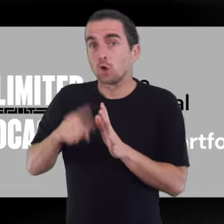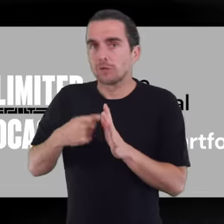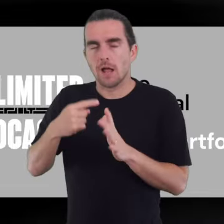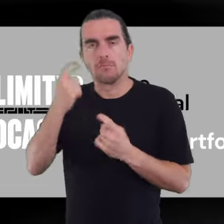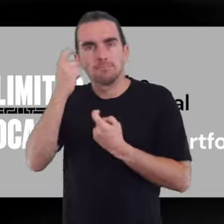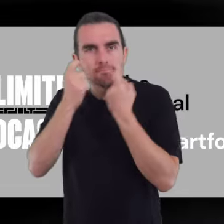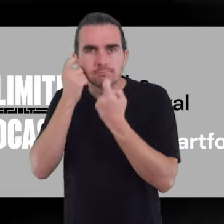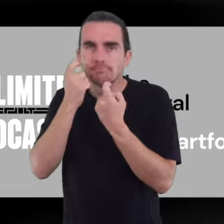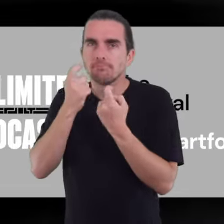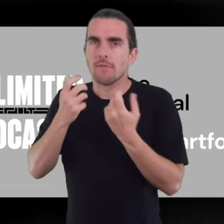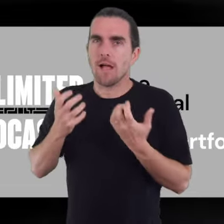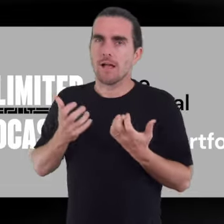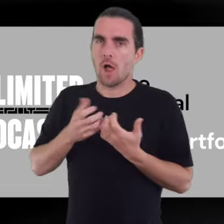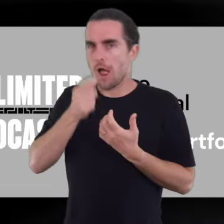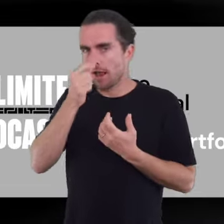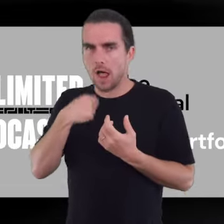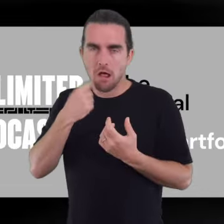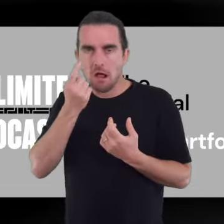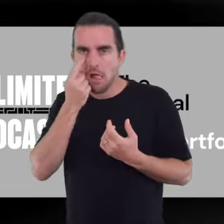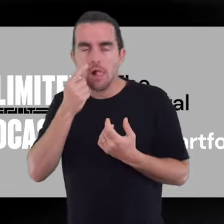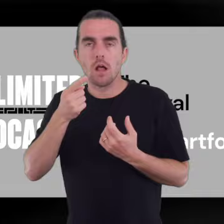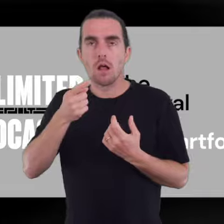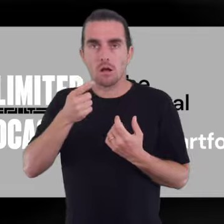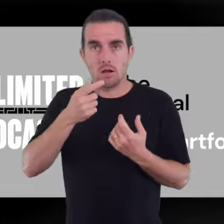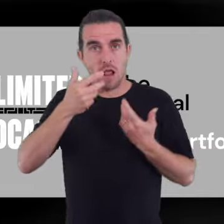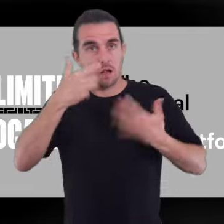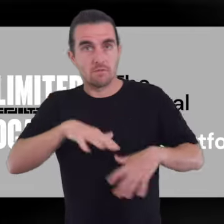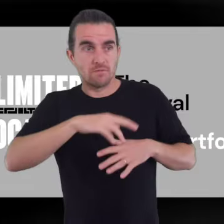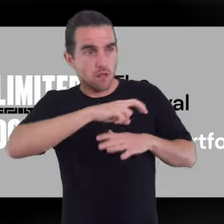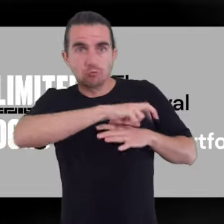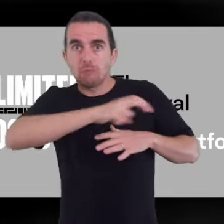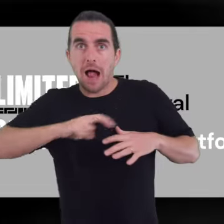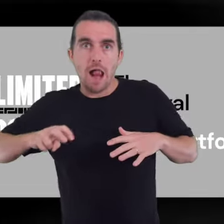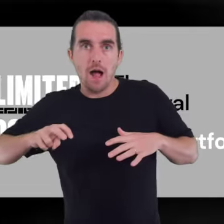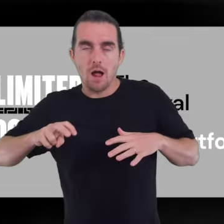well, how can I kind of play with these trails and reclaim them in a creative way,